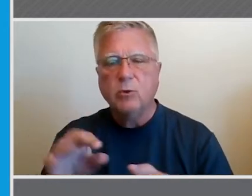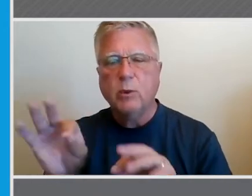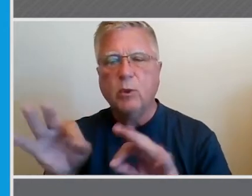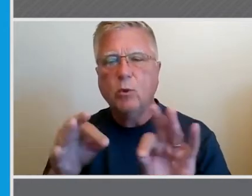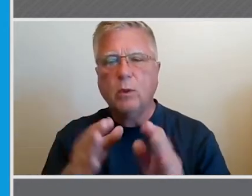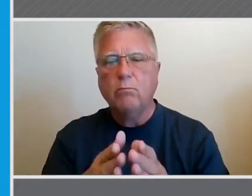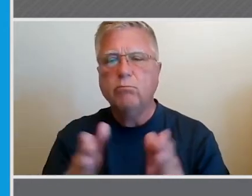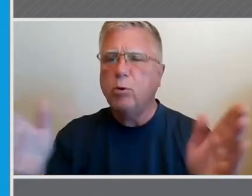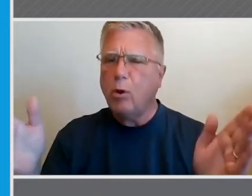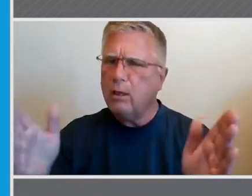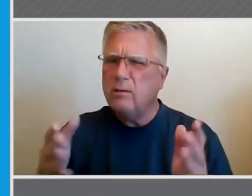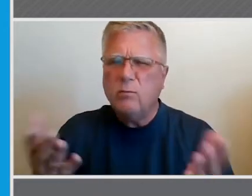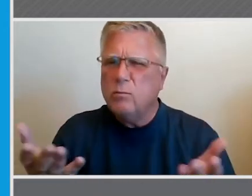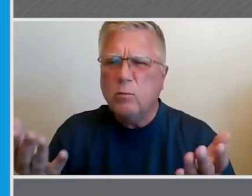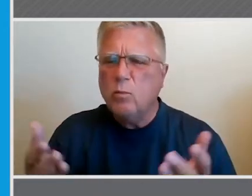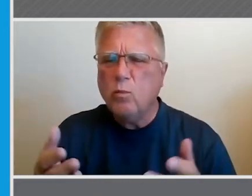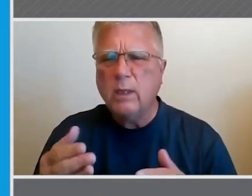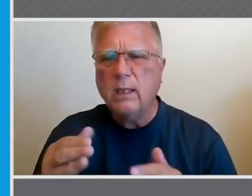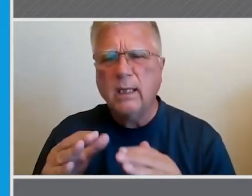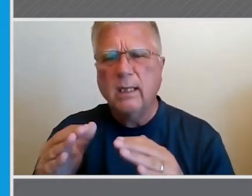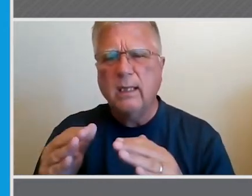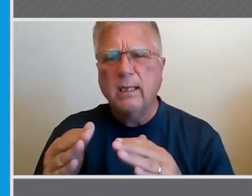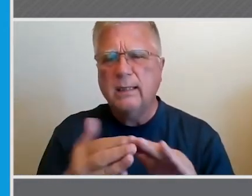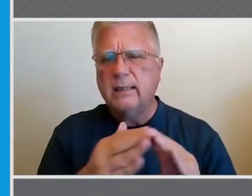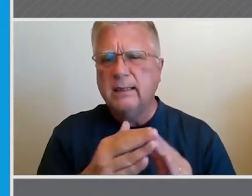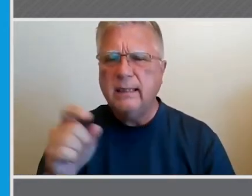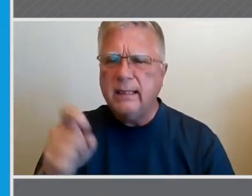does the city need in terms of fair housing.